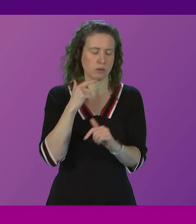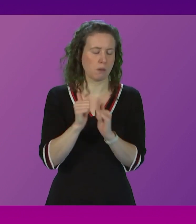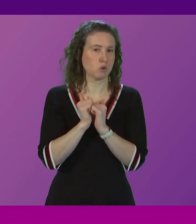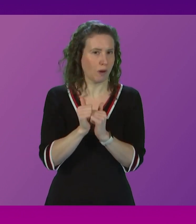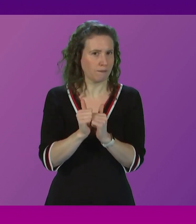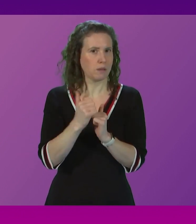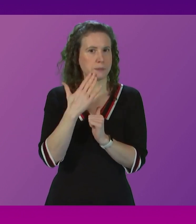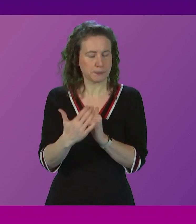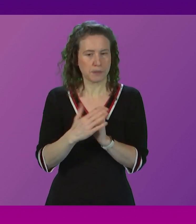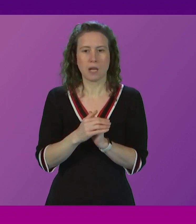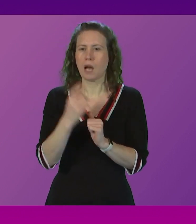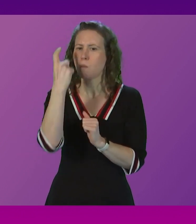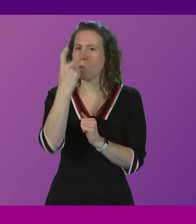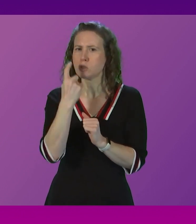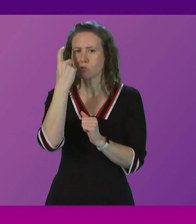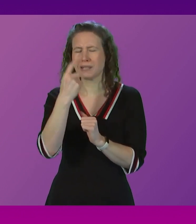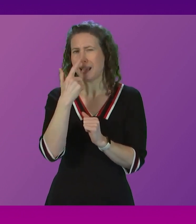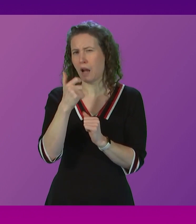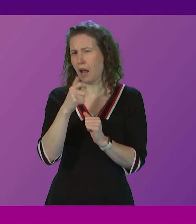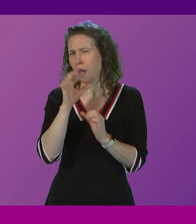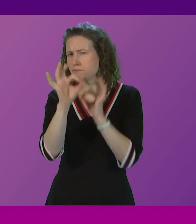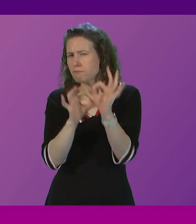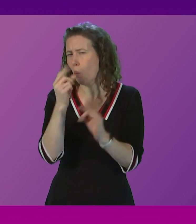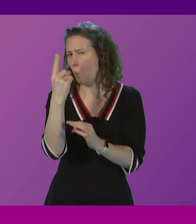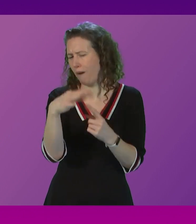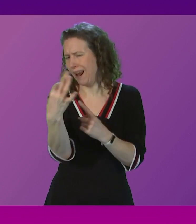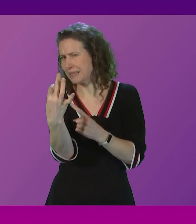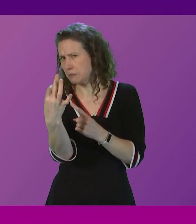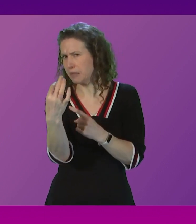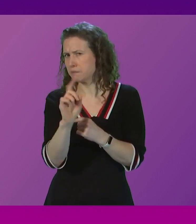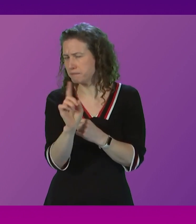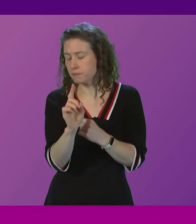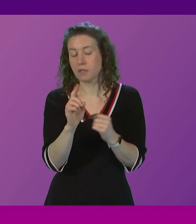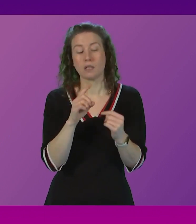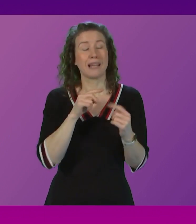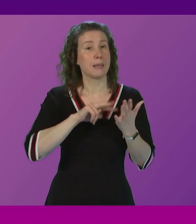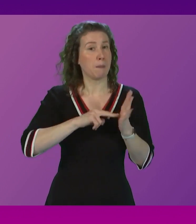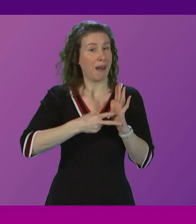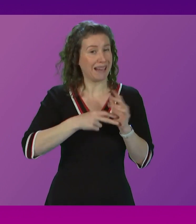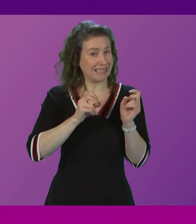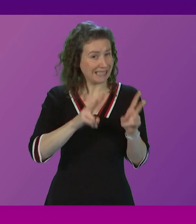for it. May I pursue one aspect, however? In the planning system and the national planning